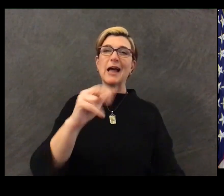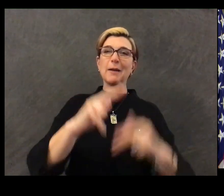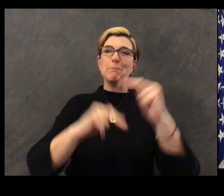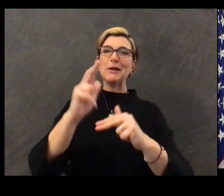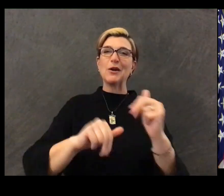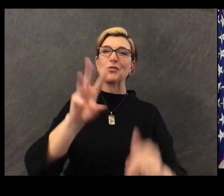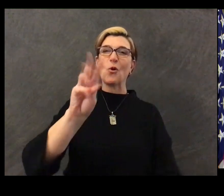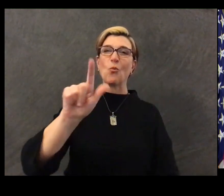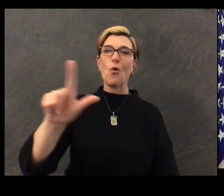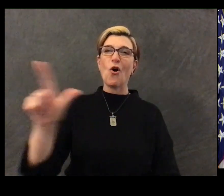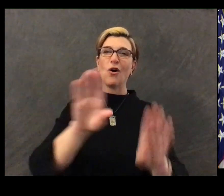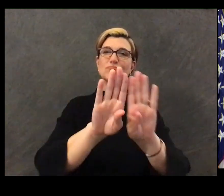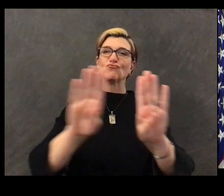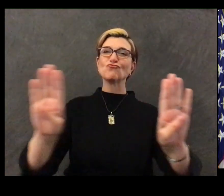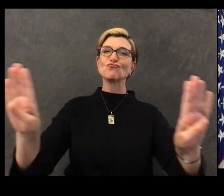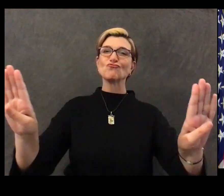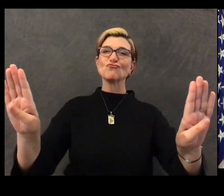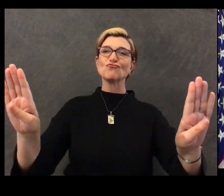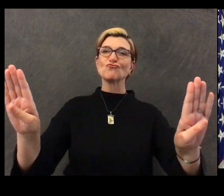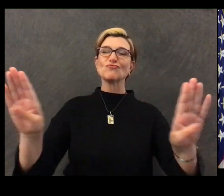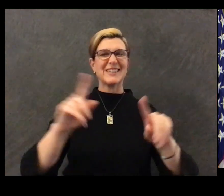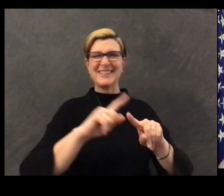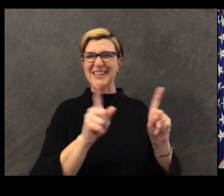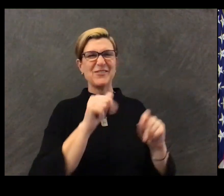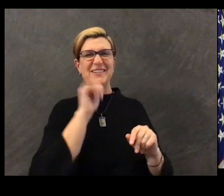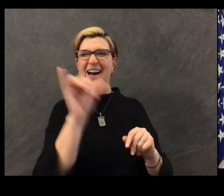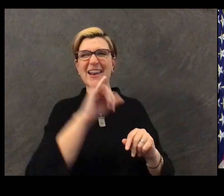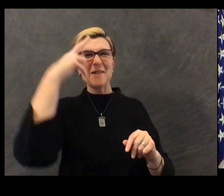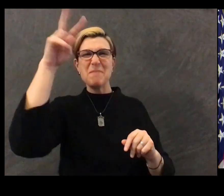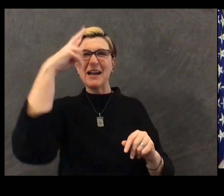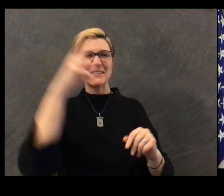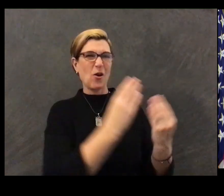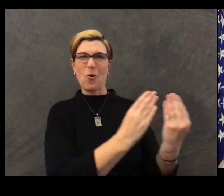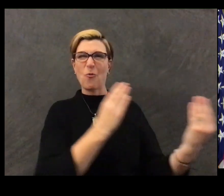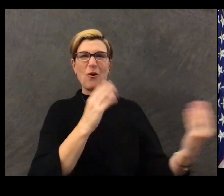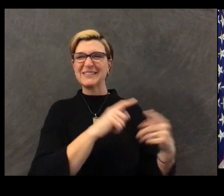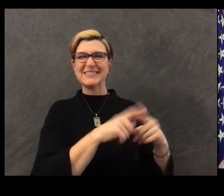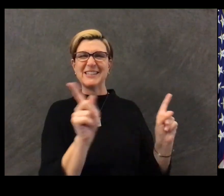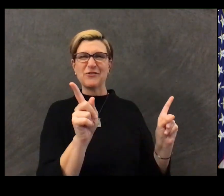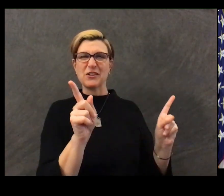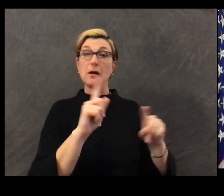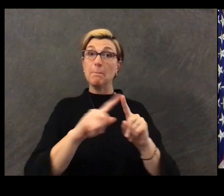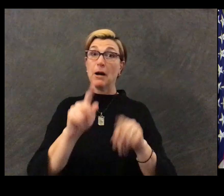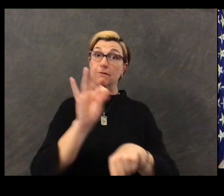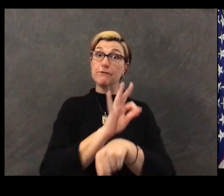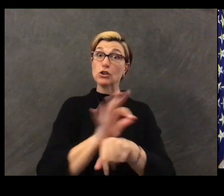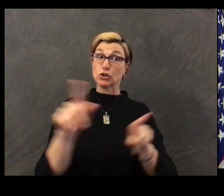about but it's nevertheless in many ways performs the same function and hopefully